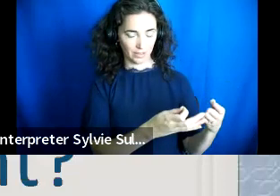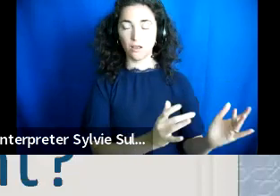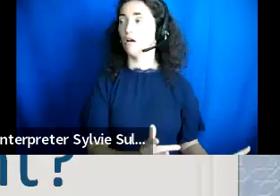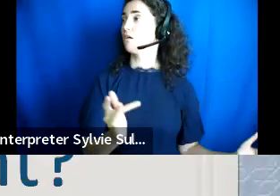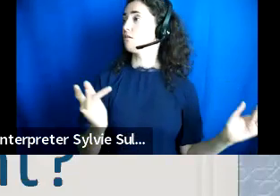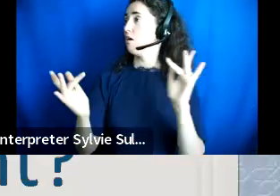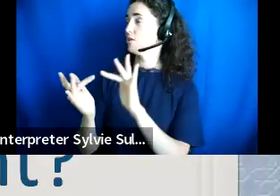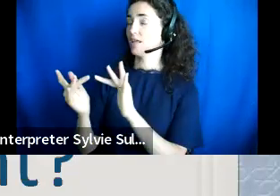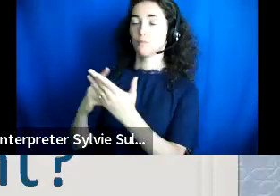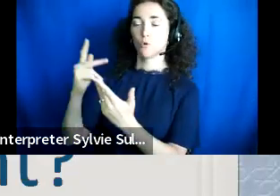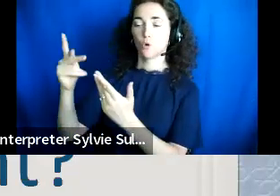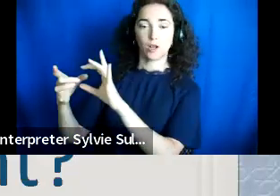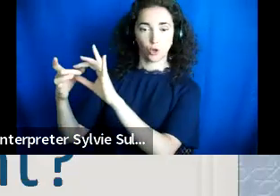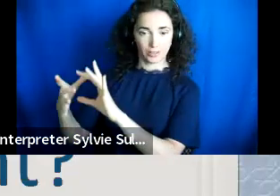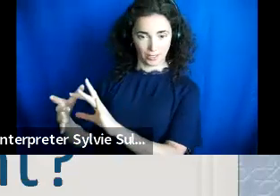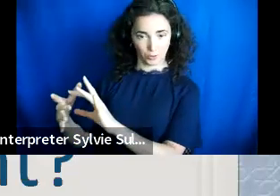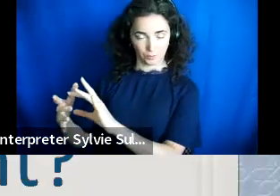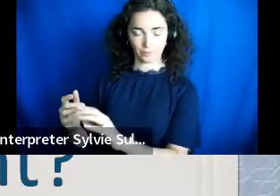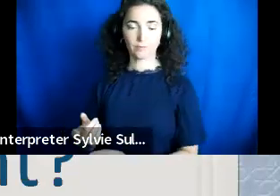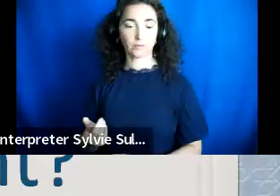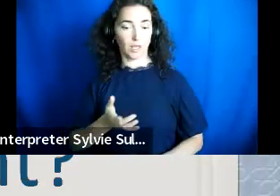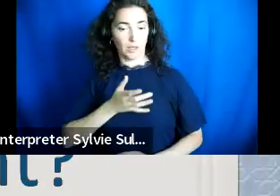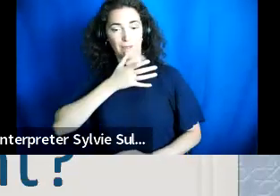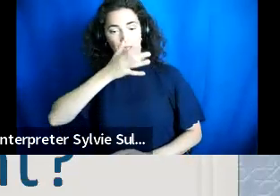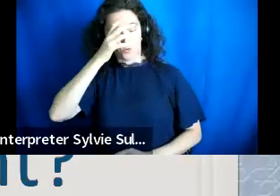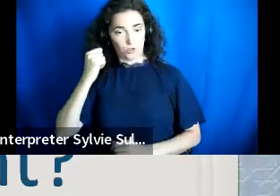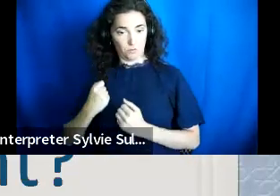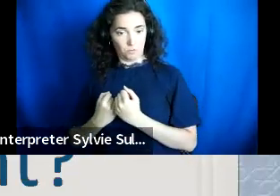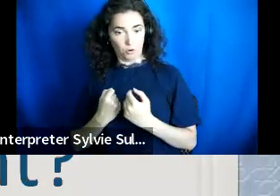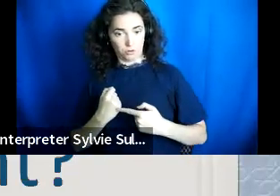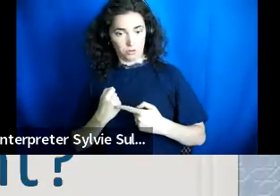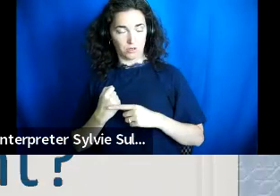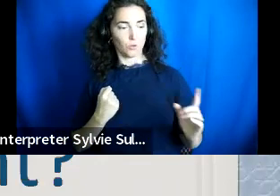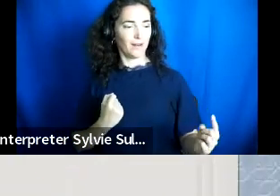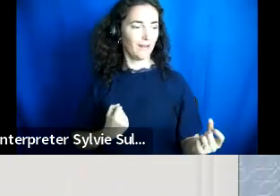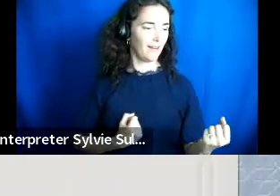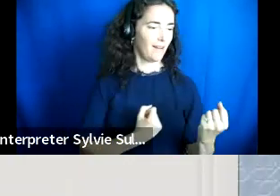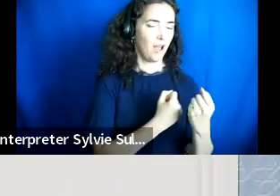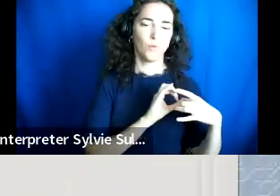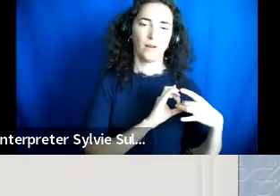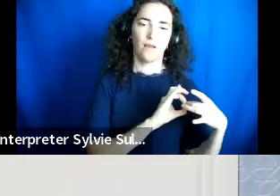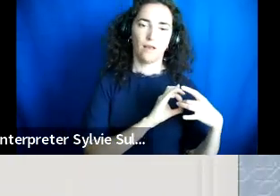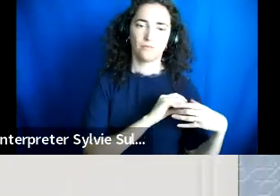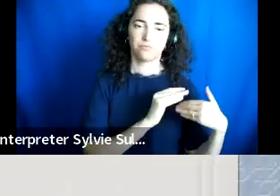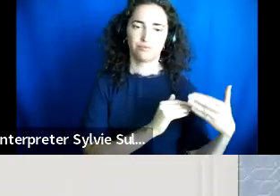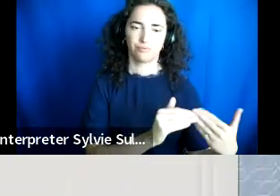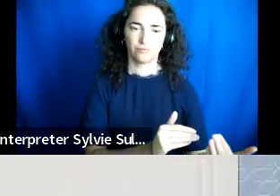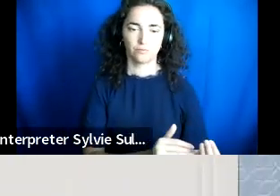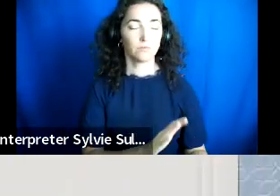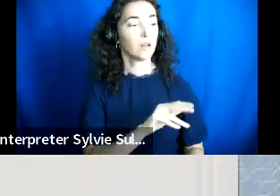And then this support parent will then establish a relationship with them. but we'll we'll go on so Nicole, Can you forward to slide?